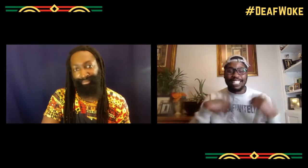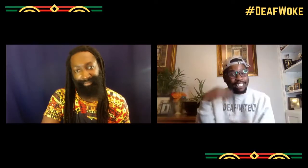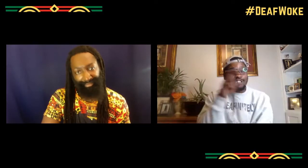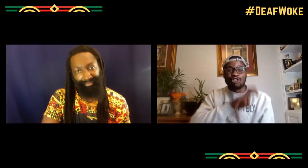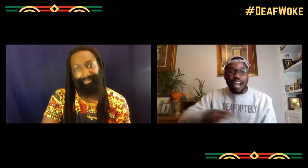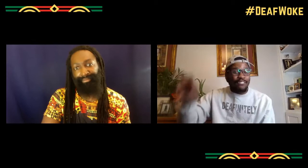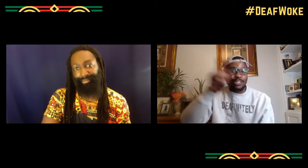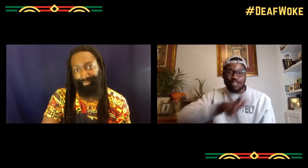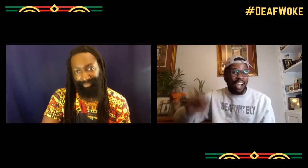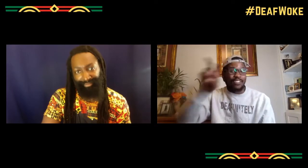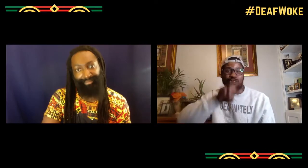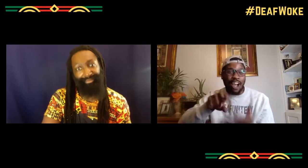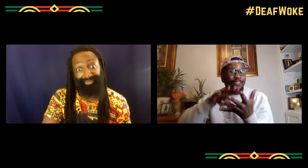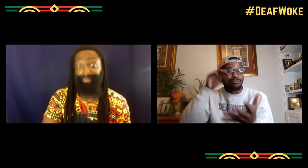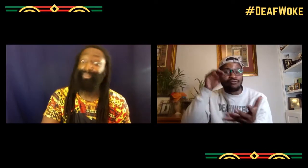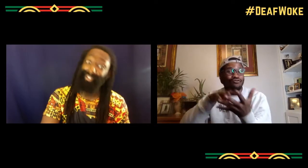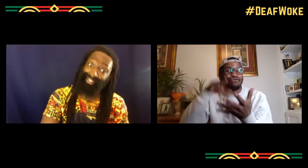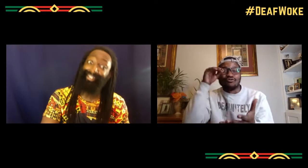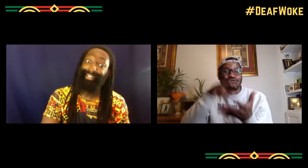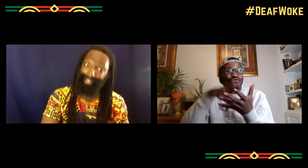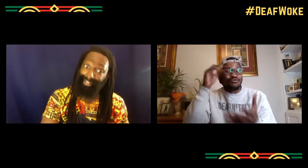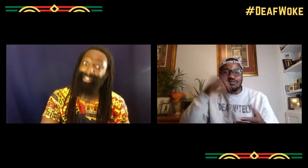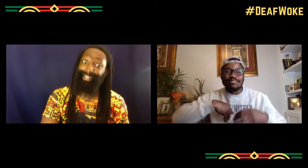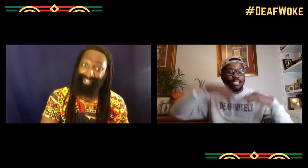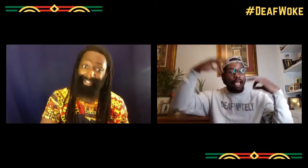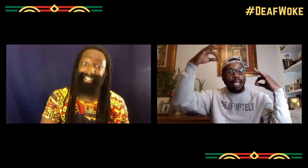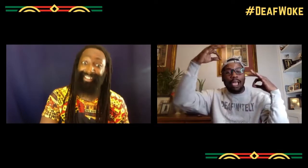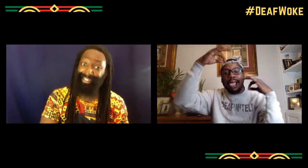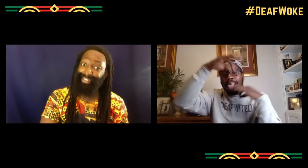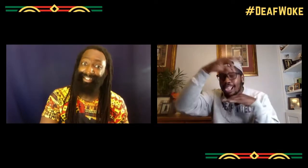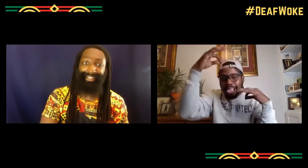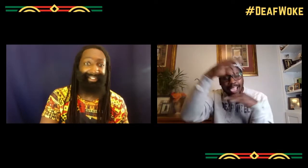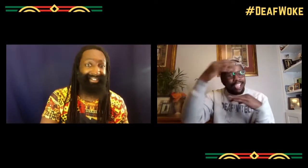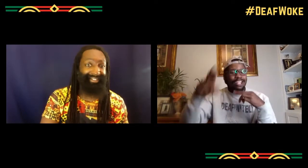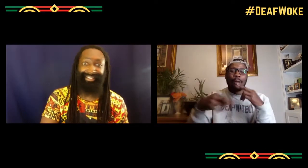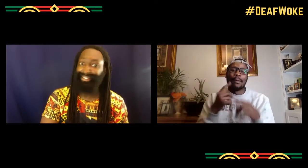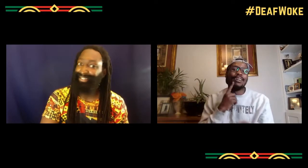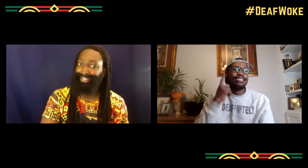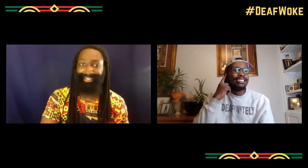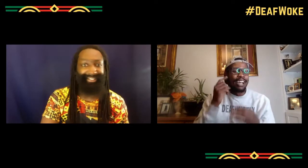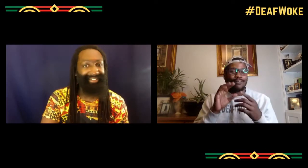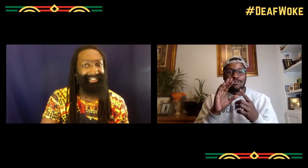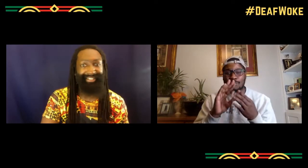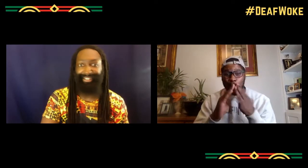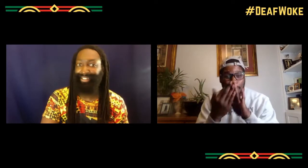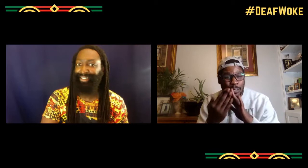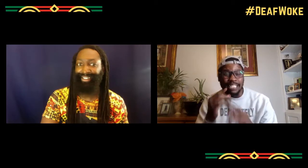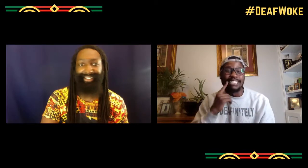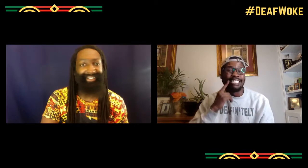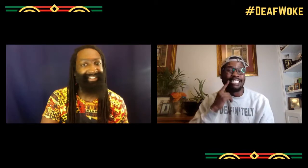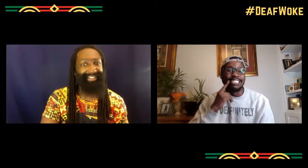So, really that's my upbringing. It's in my DNA, you know what I mean? I was about traveling,